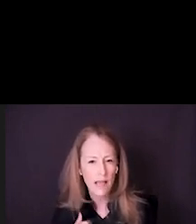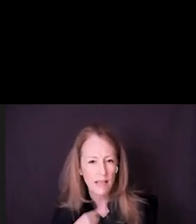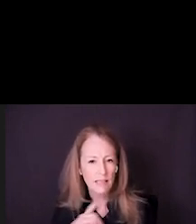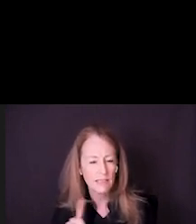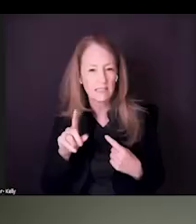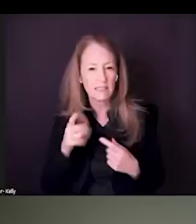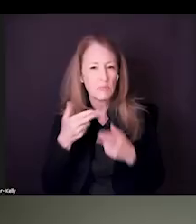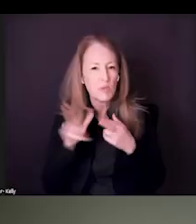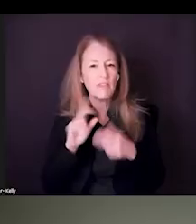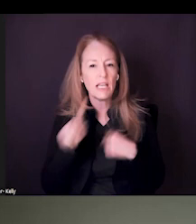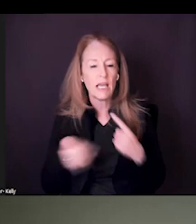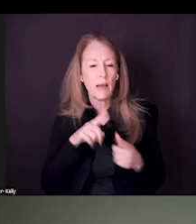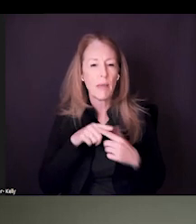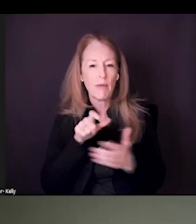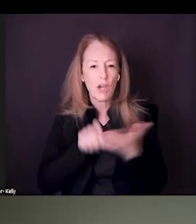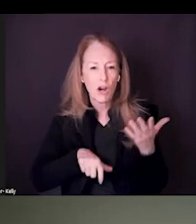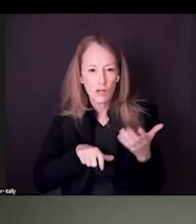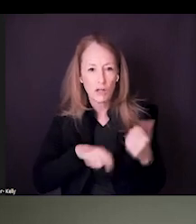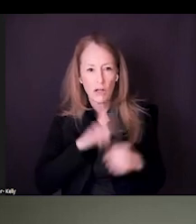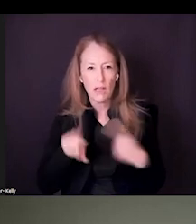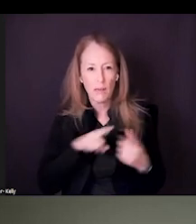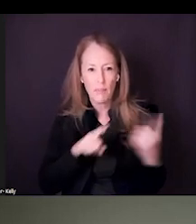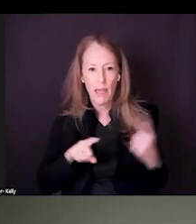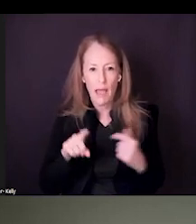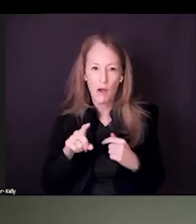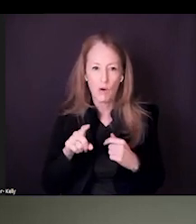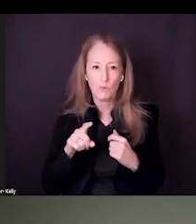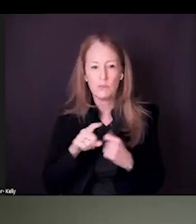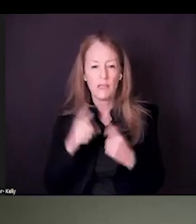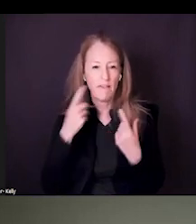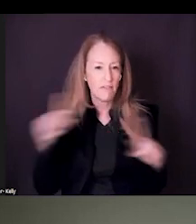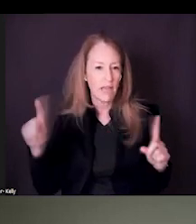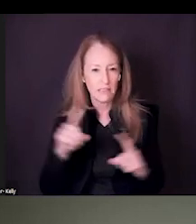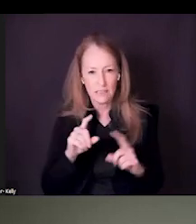INVESTMENT IN MENTAL HEALTH. >> YES. SO IN OUR POSITION OF CRISIS HEALTH,